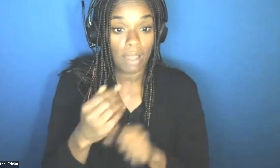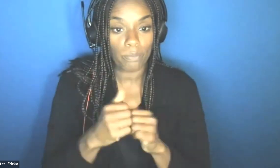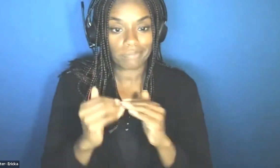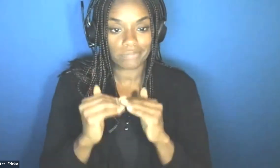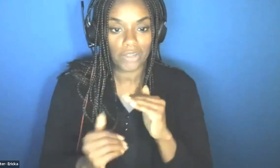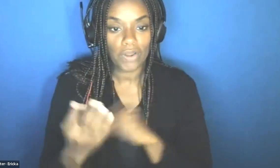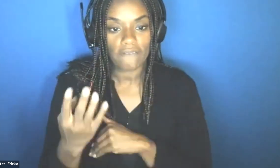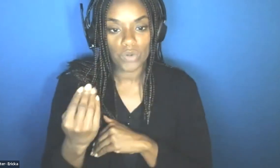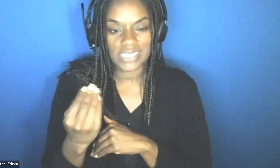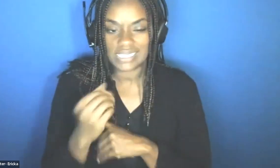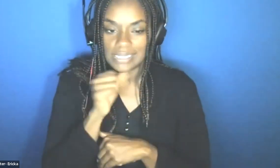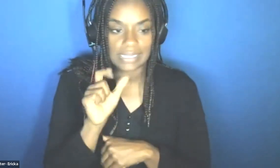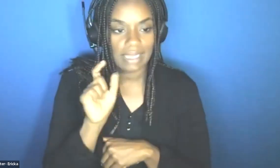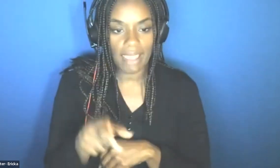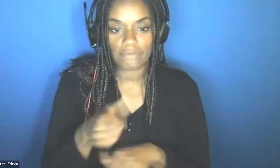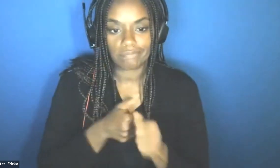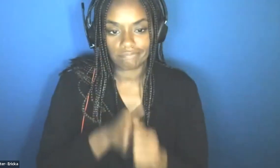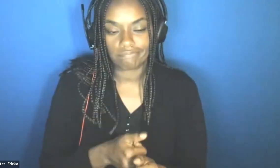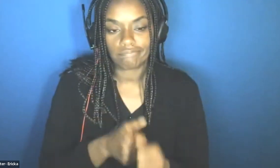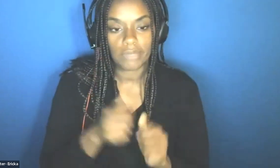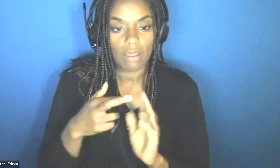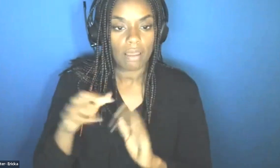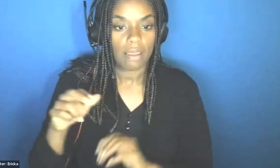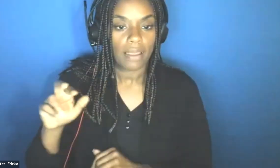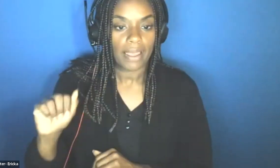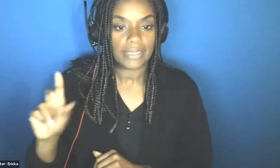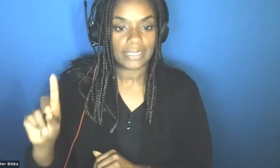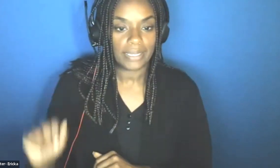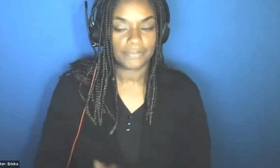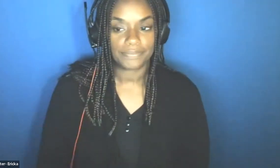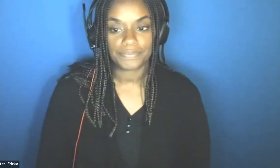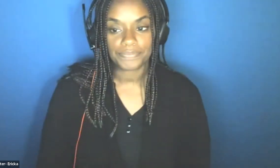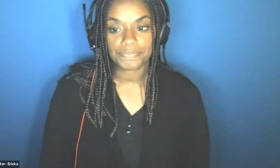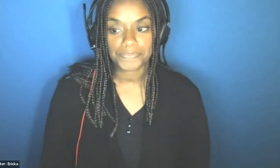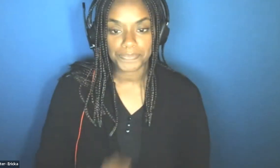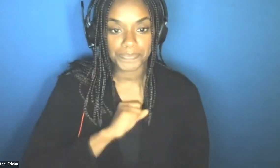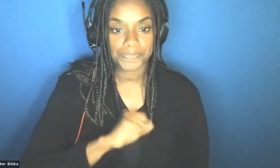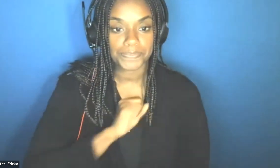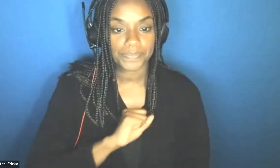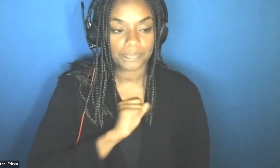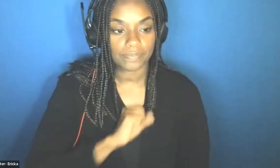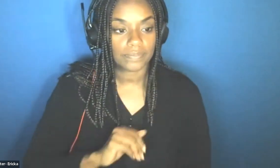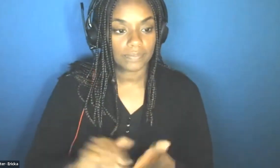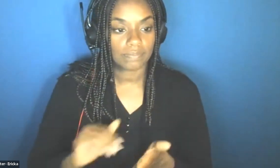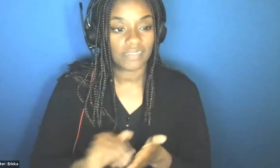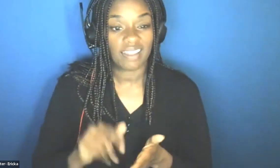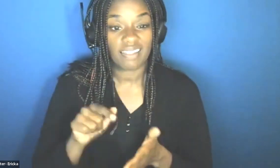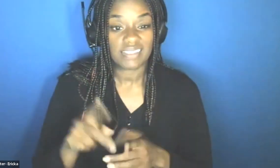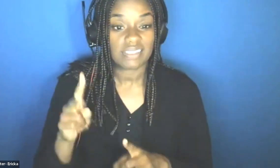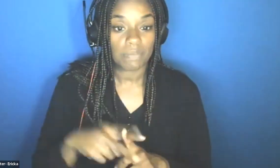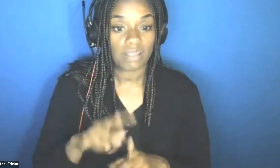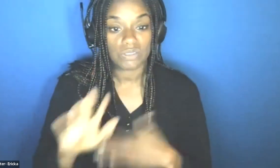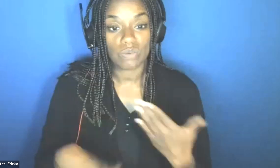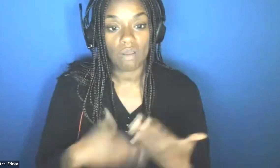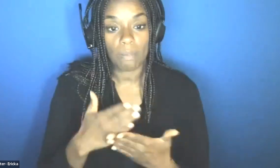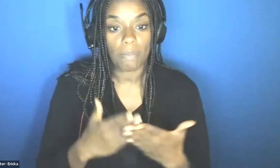Private employers with 15 or more employees or all state and local government employers have to comply with the ADA.